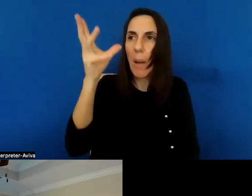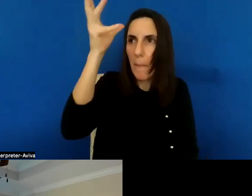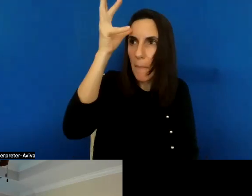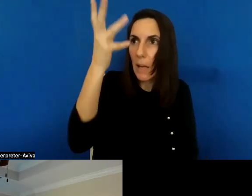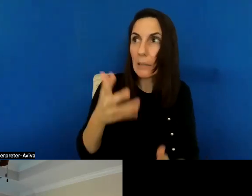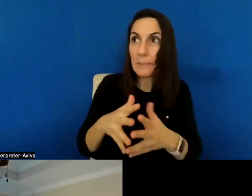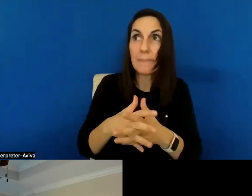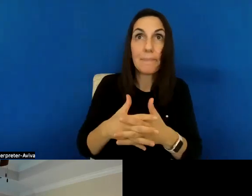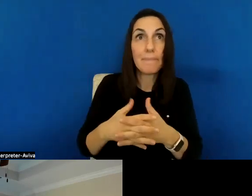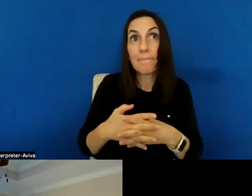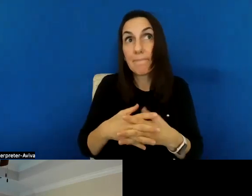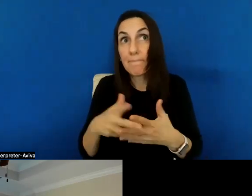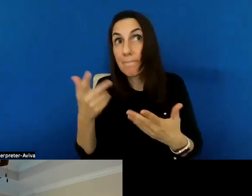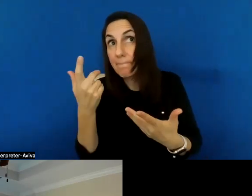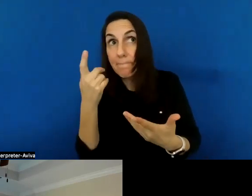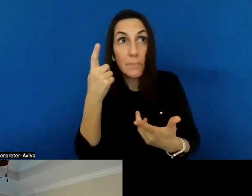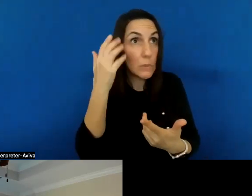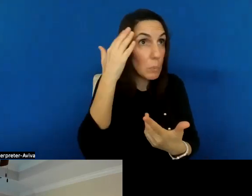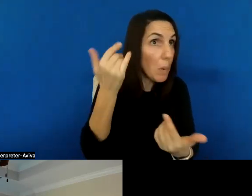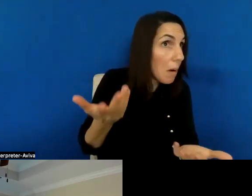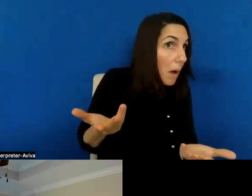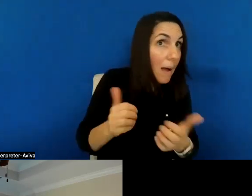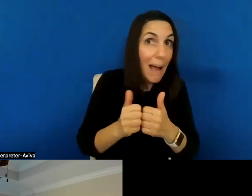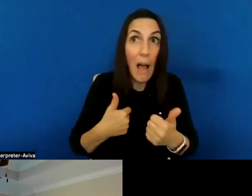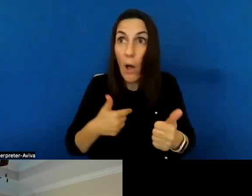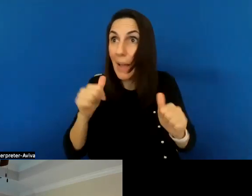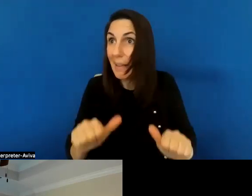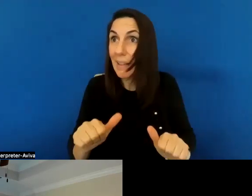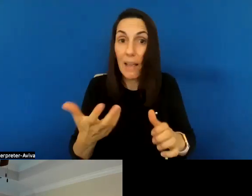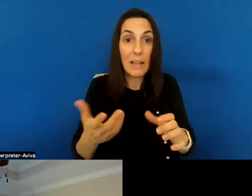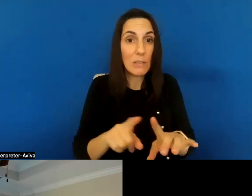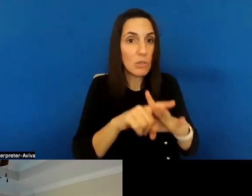room table saying, Why isn't there a way for me to start putting the funds away for my